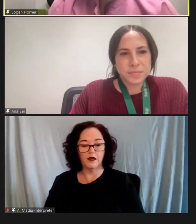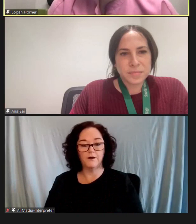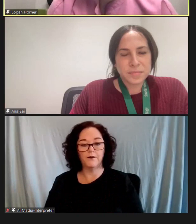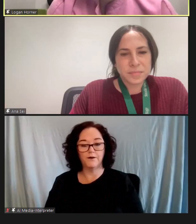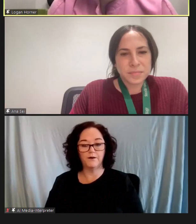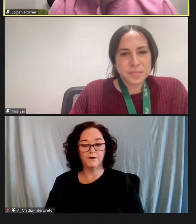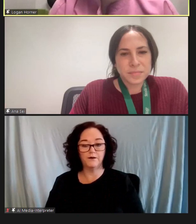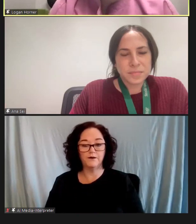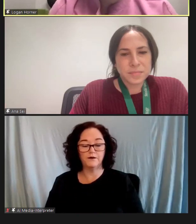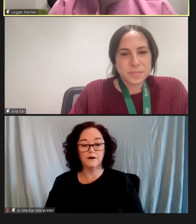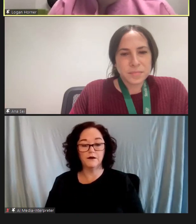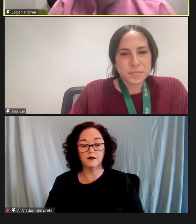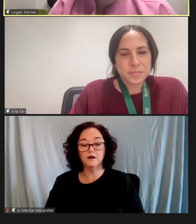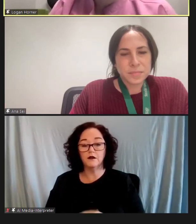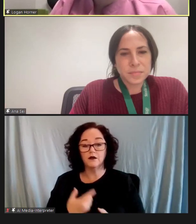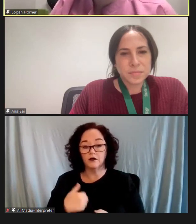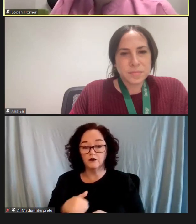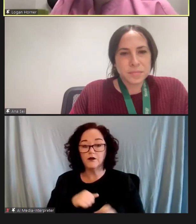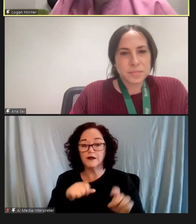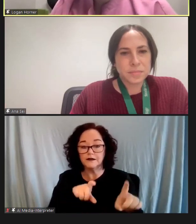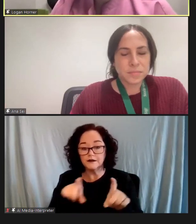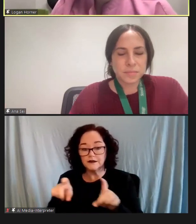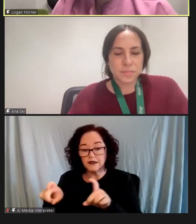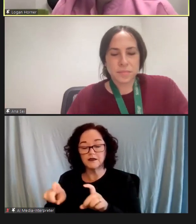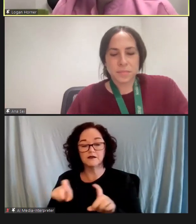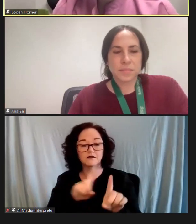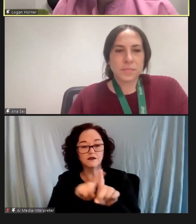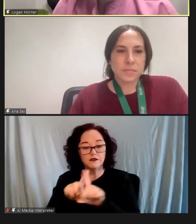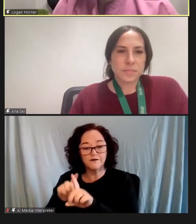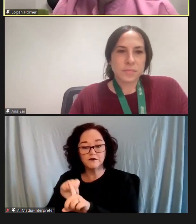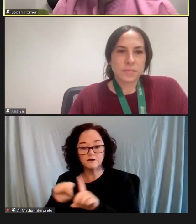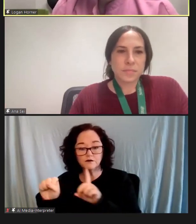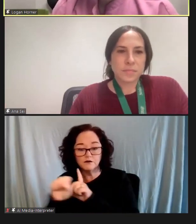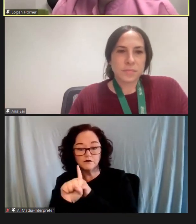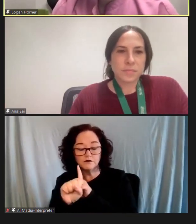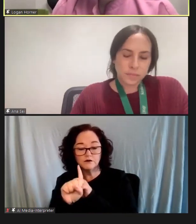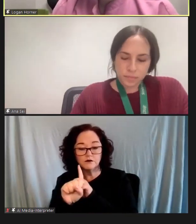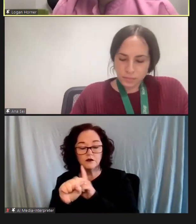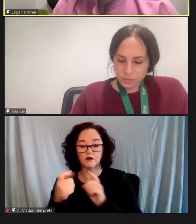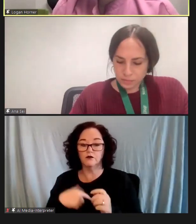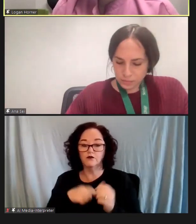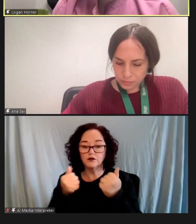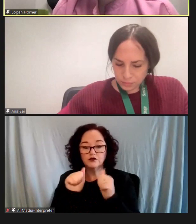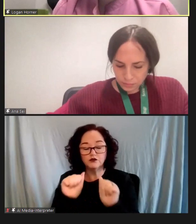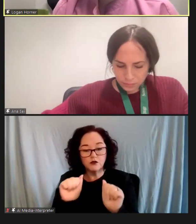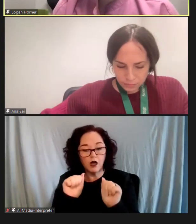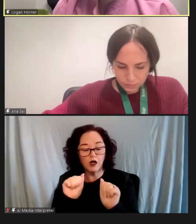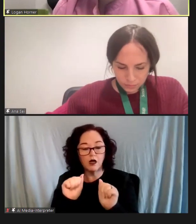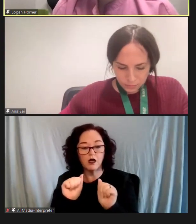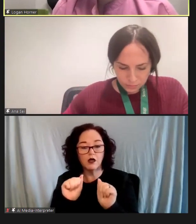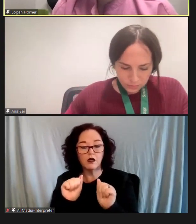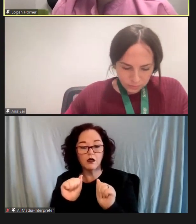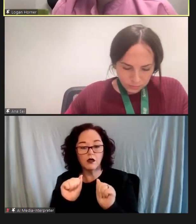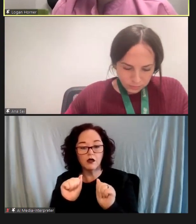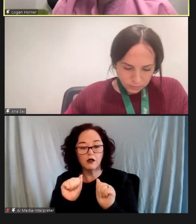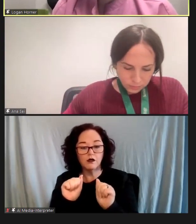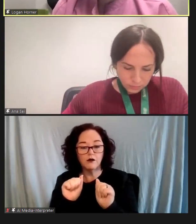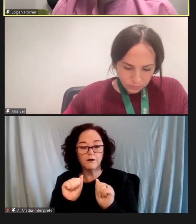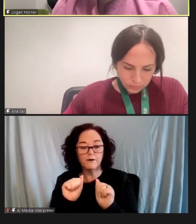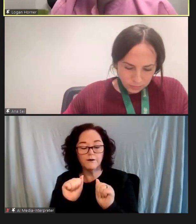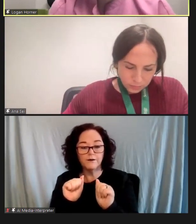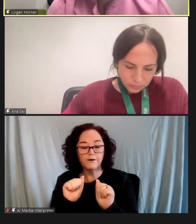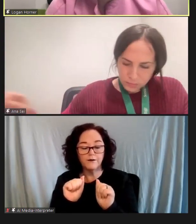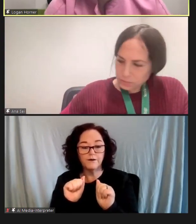some testing in different situations and